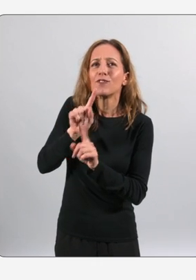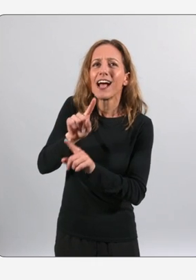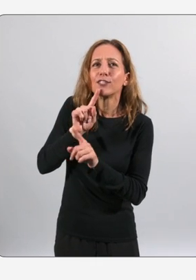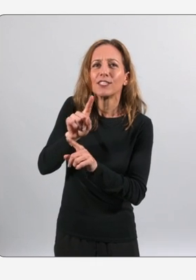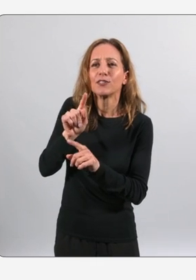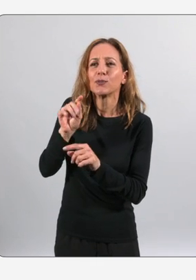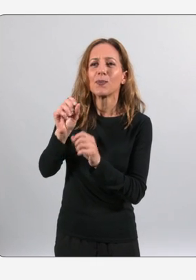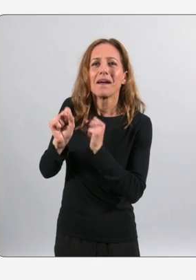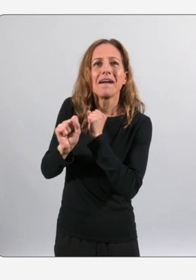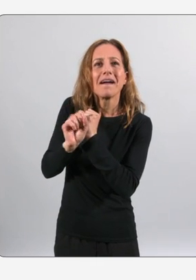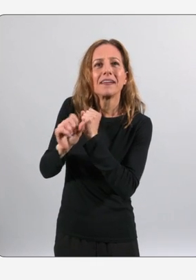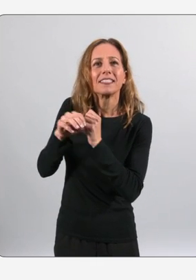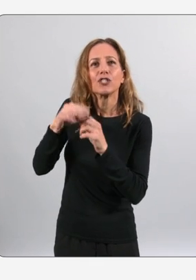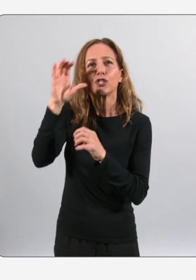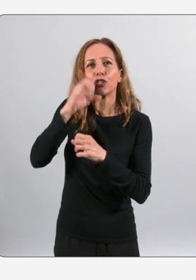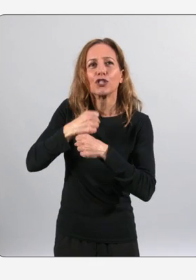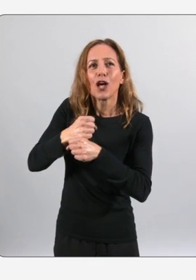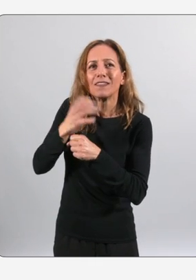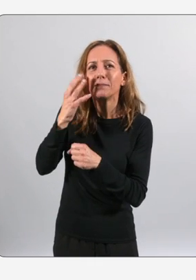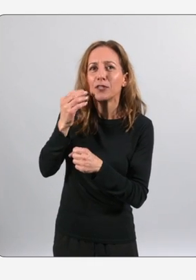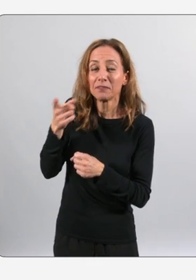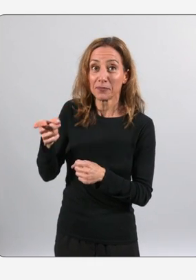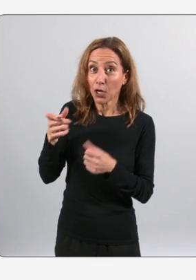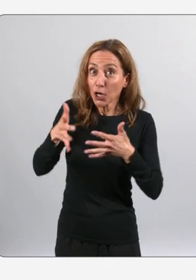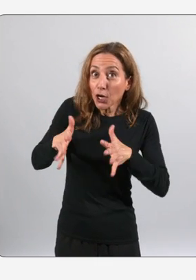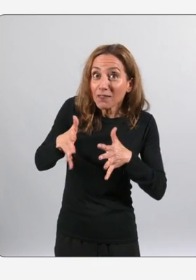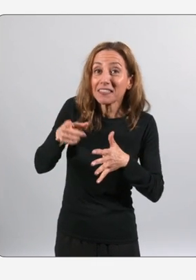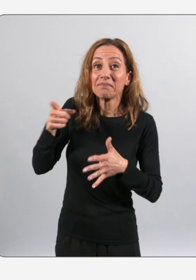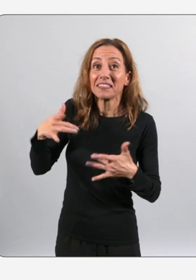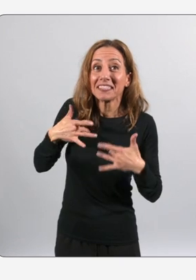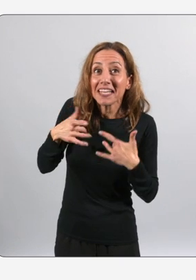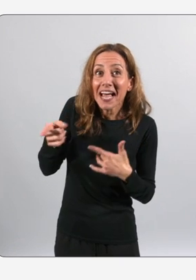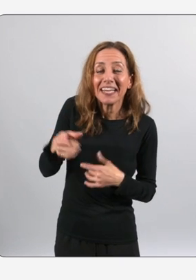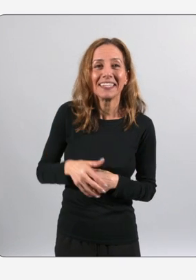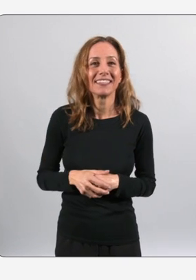What are your thoughts on that? >>JASON HARTLEY: So I'm very excited about that.